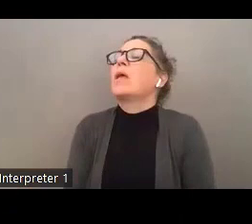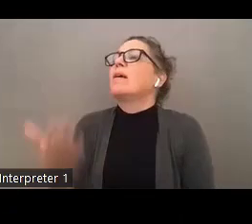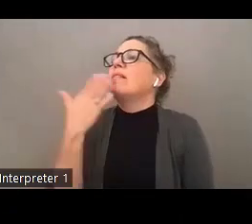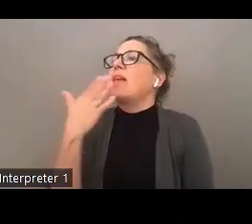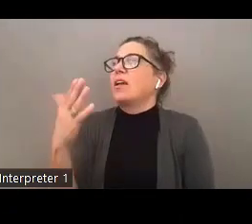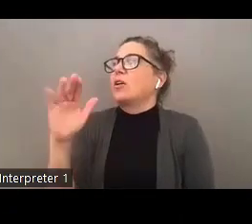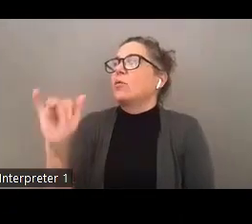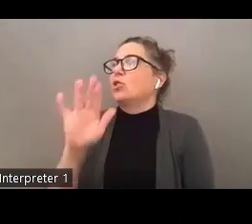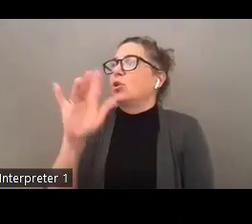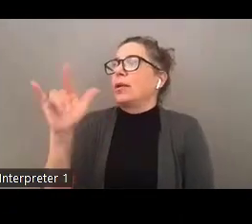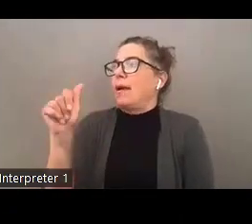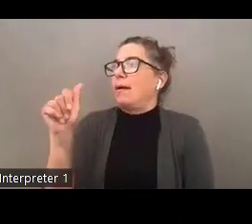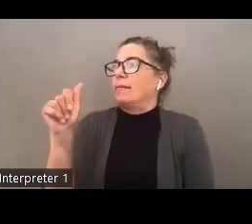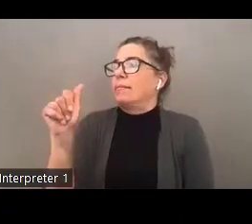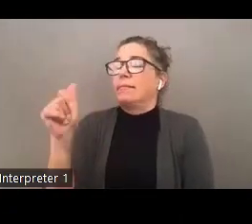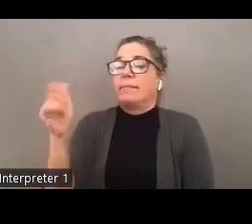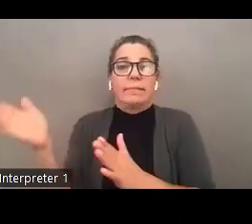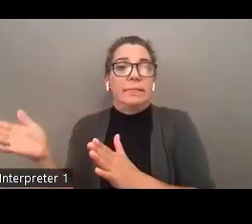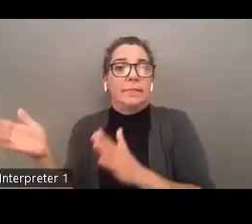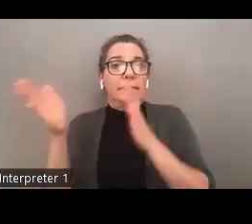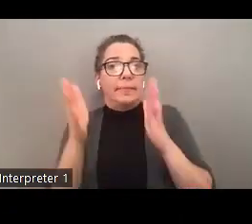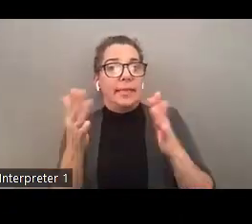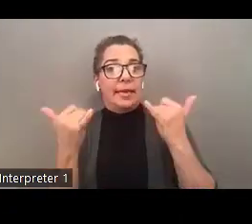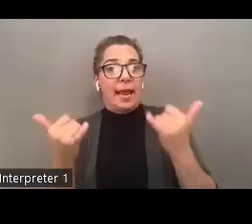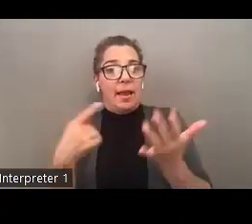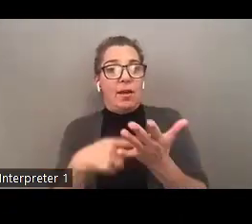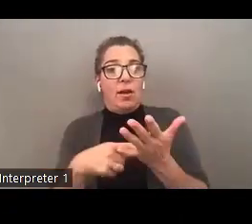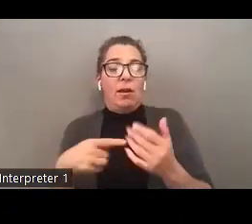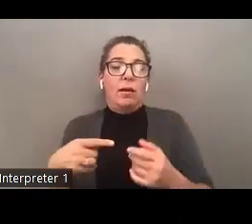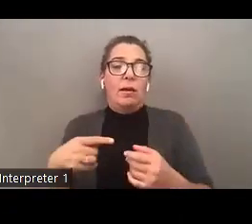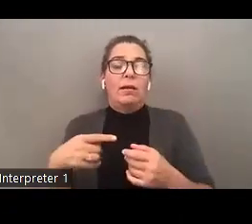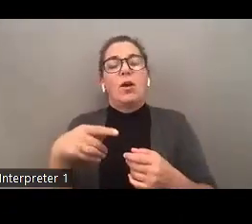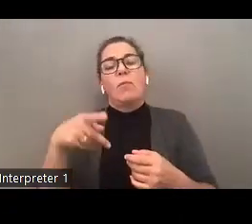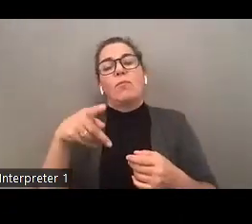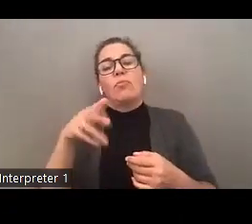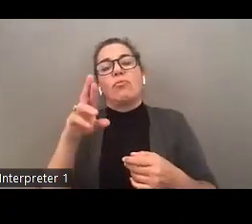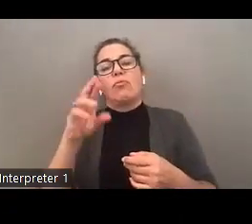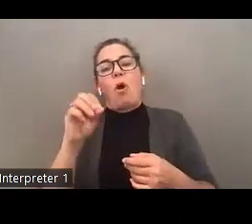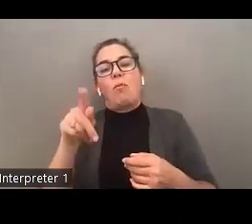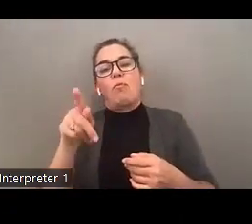Next, I'd like to turn our attention to proprietary considerations and intellectual property.